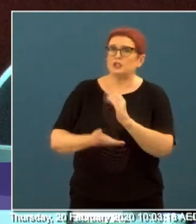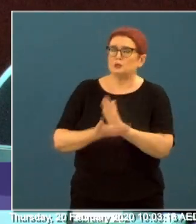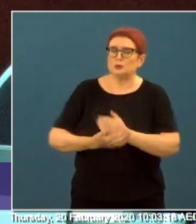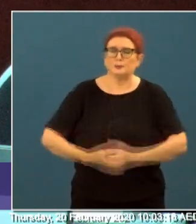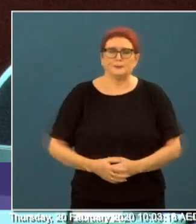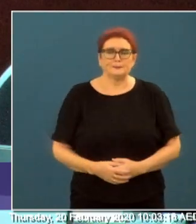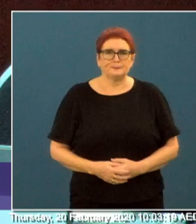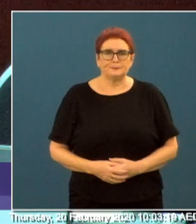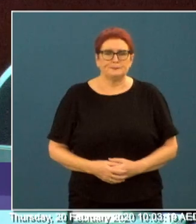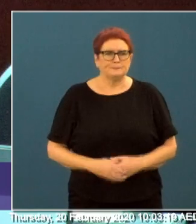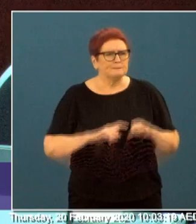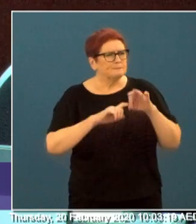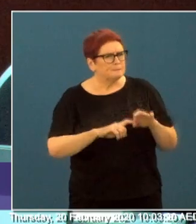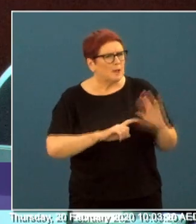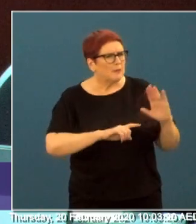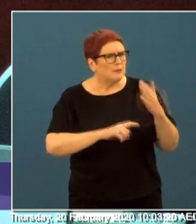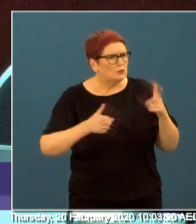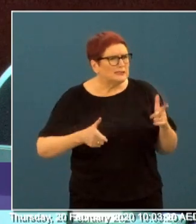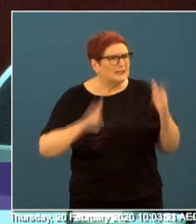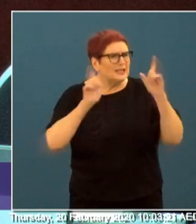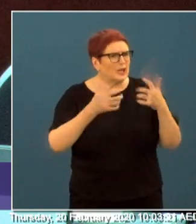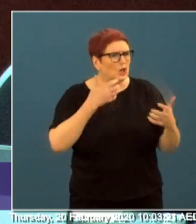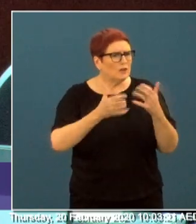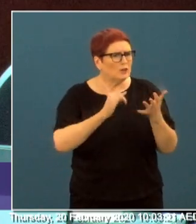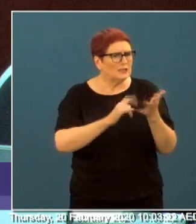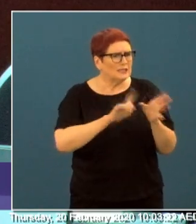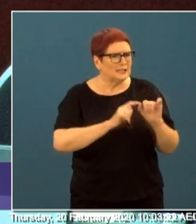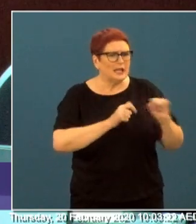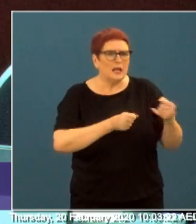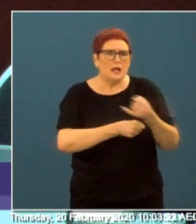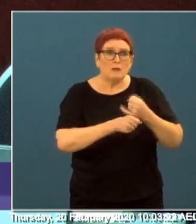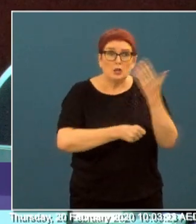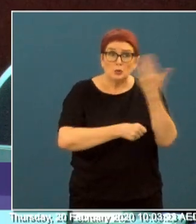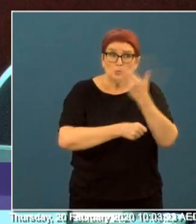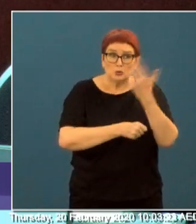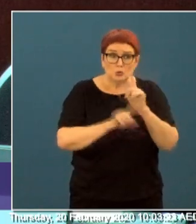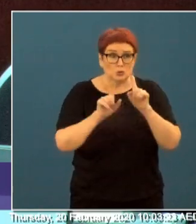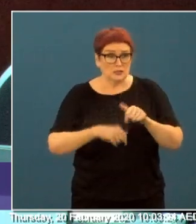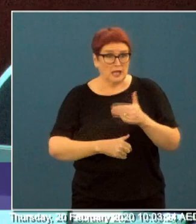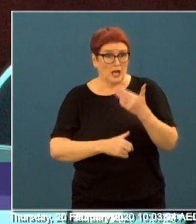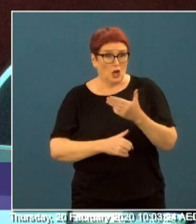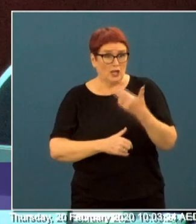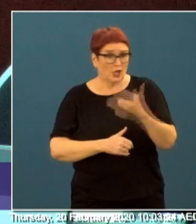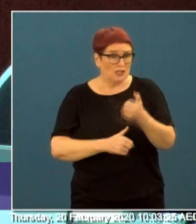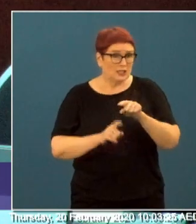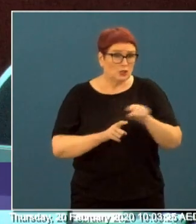And were you the Dean of the University of Sydney Medical School between 1996 and 2003?